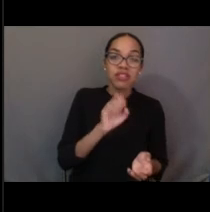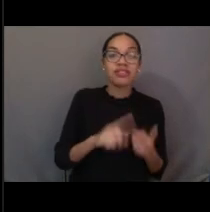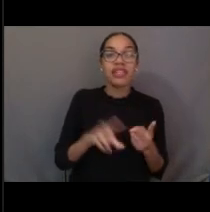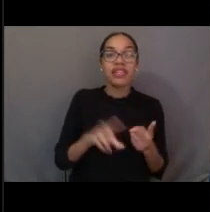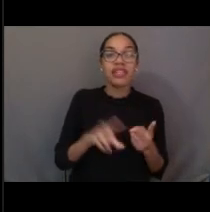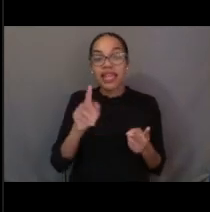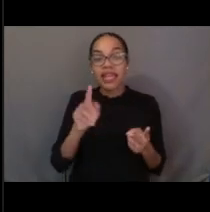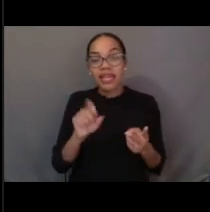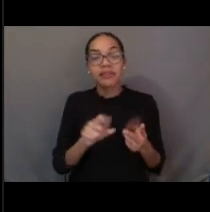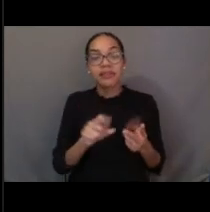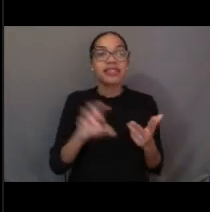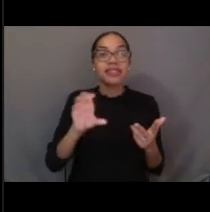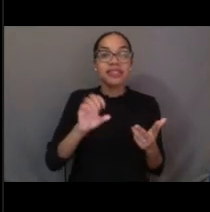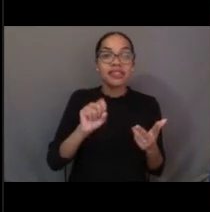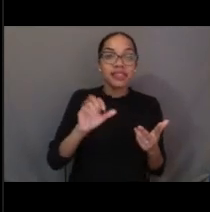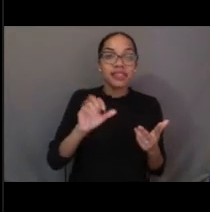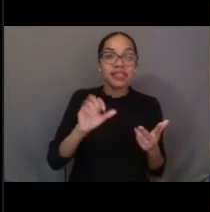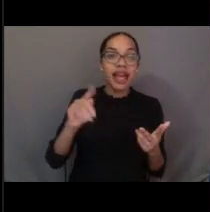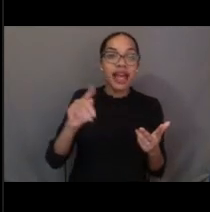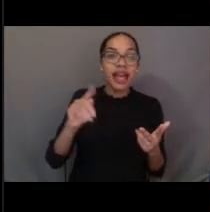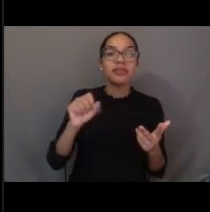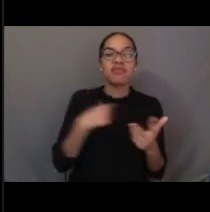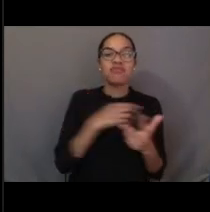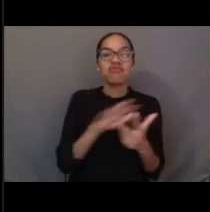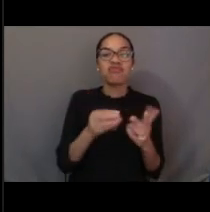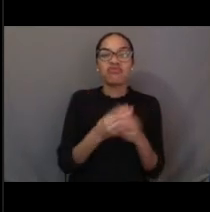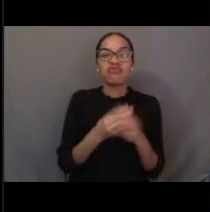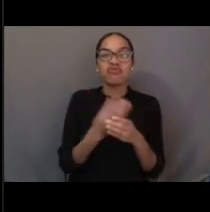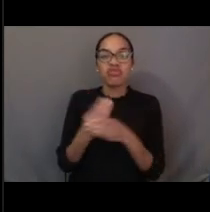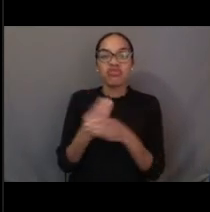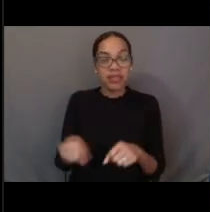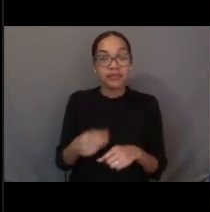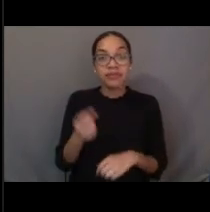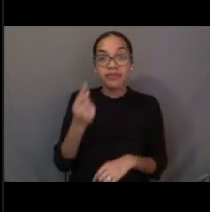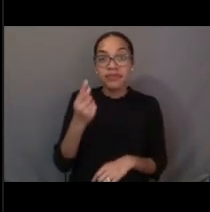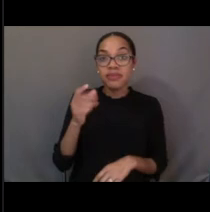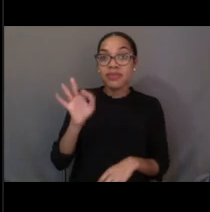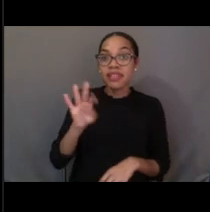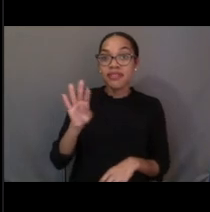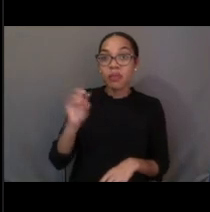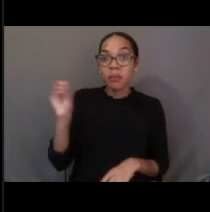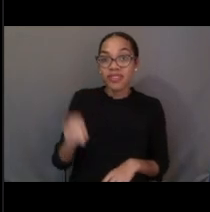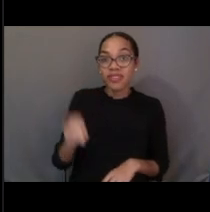wants to grow oysters. So 94% of shellfish aquaculture in Massachusetts is oysters.